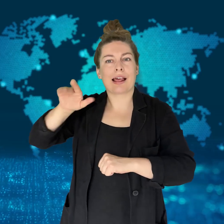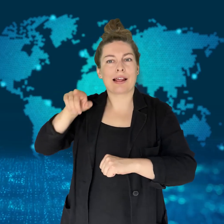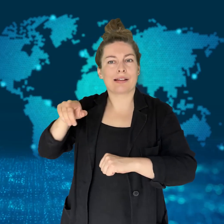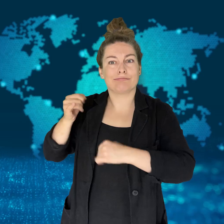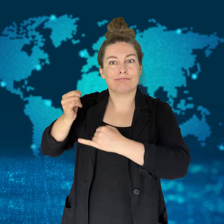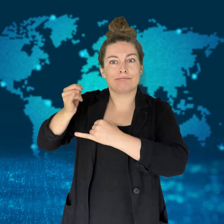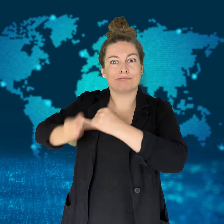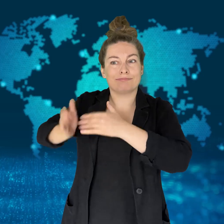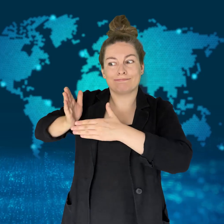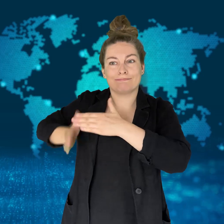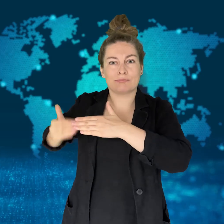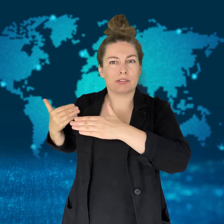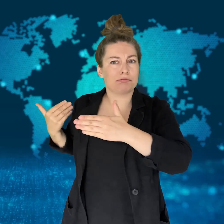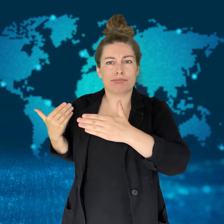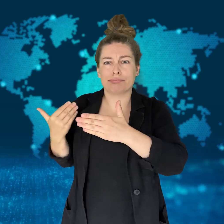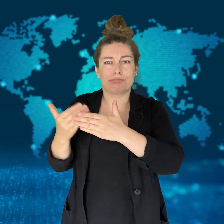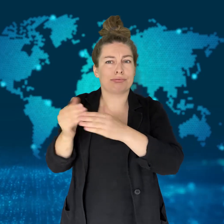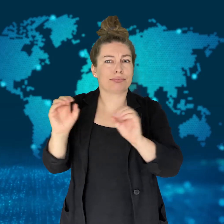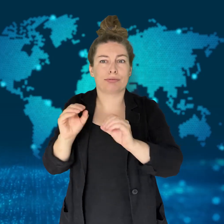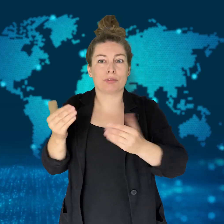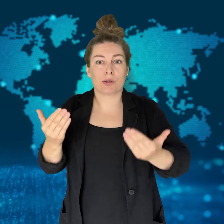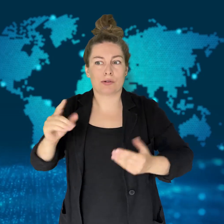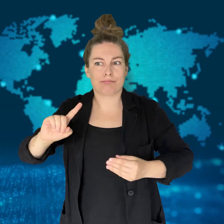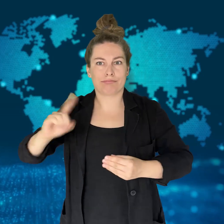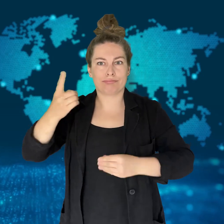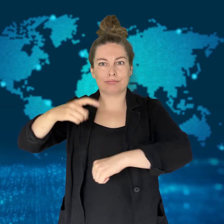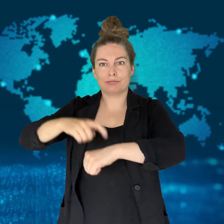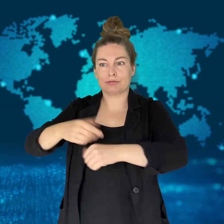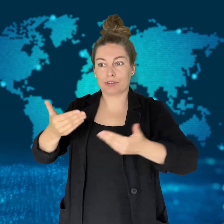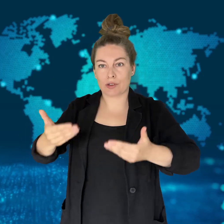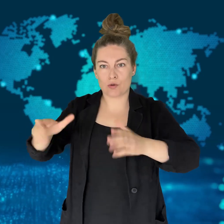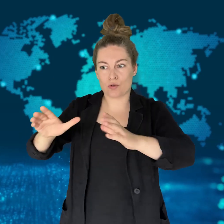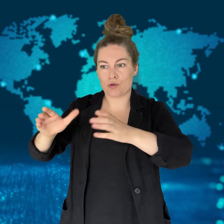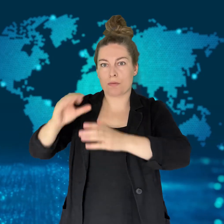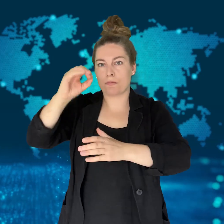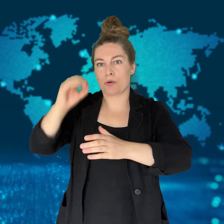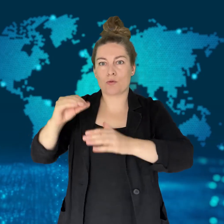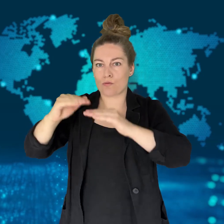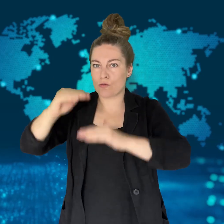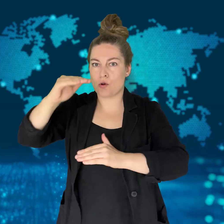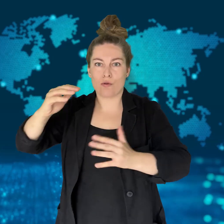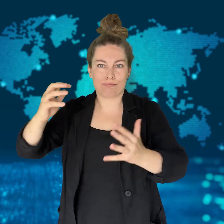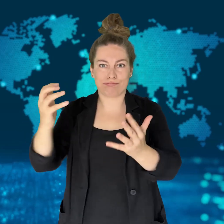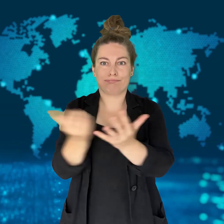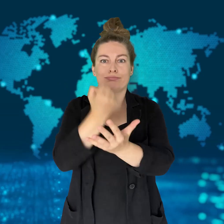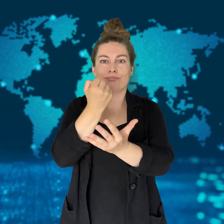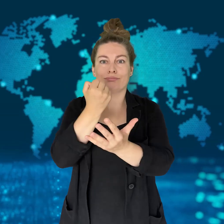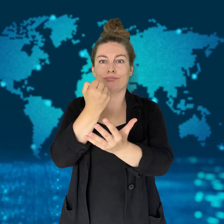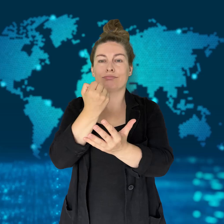in the first round in 2022.